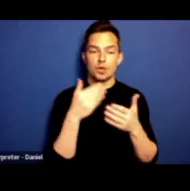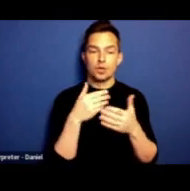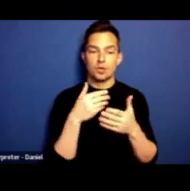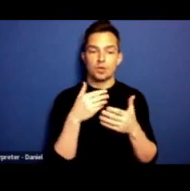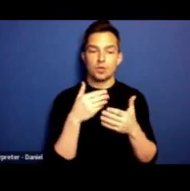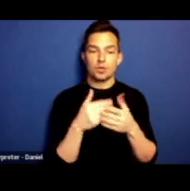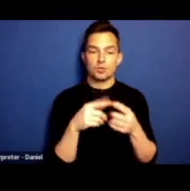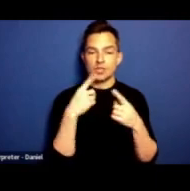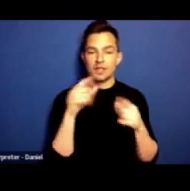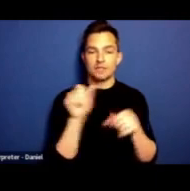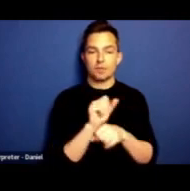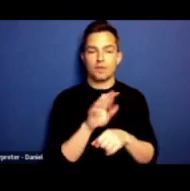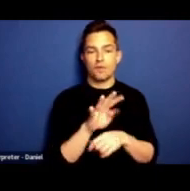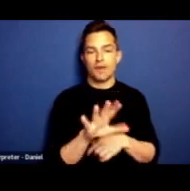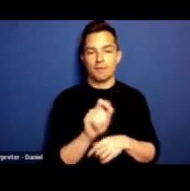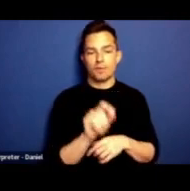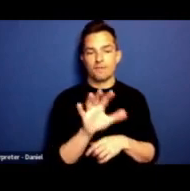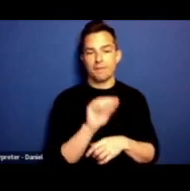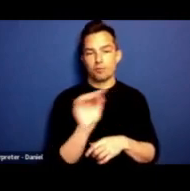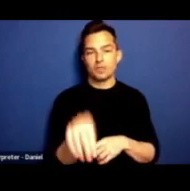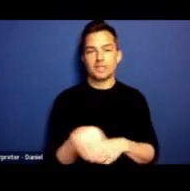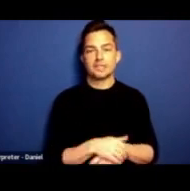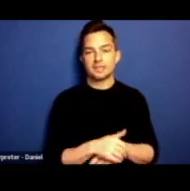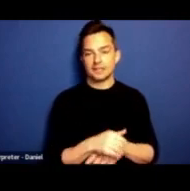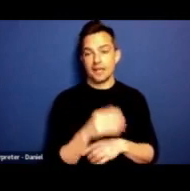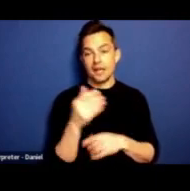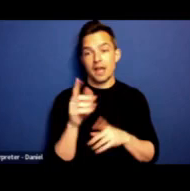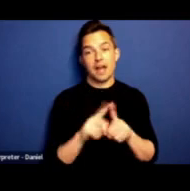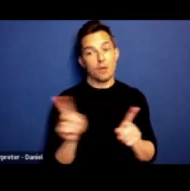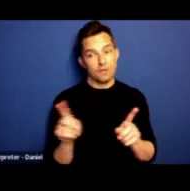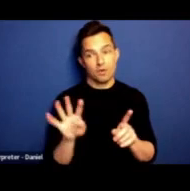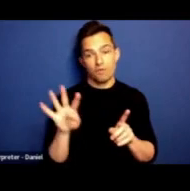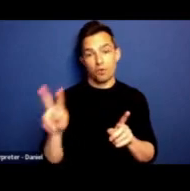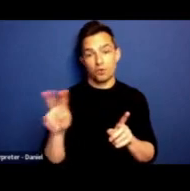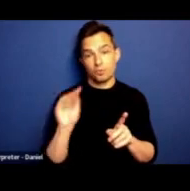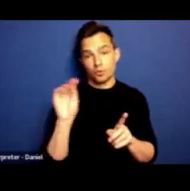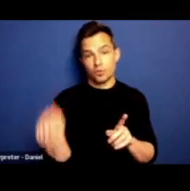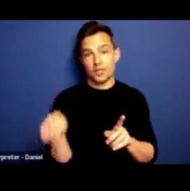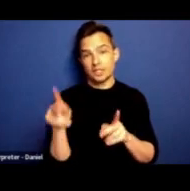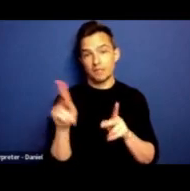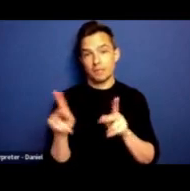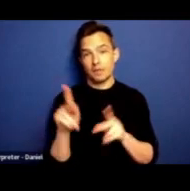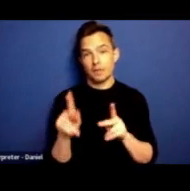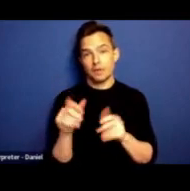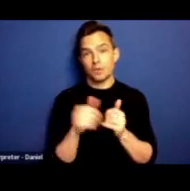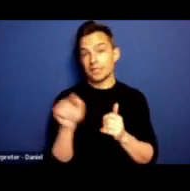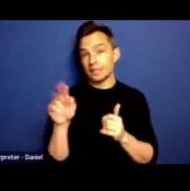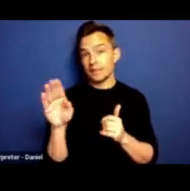45.5% However, 42% of individuals with TBI had that